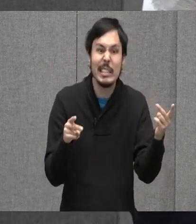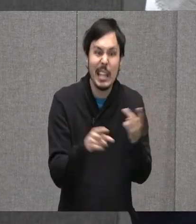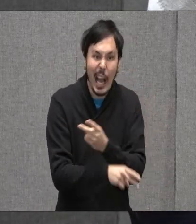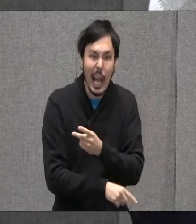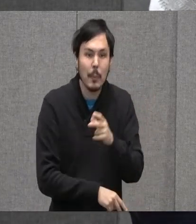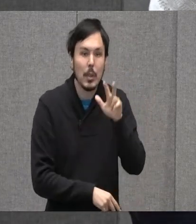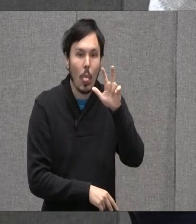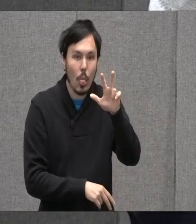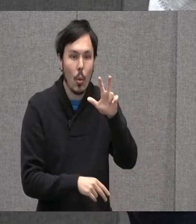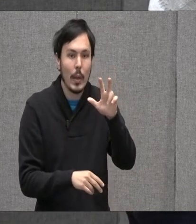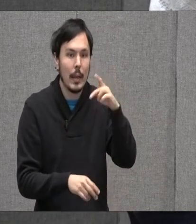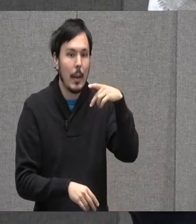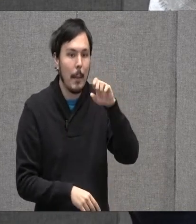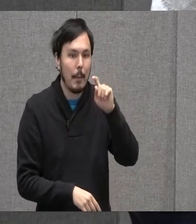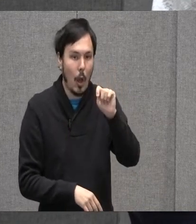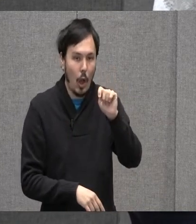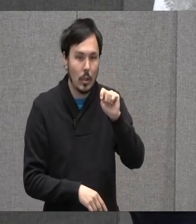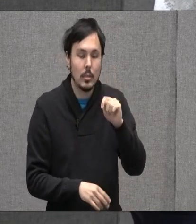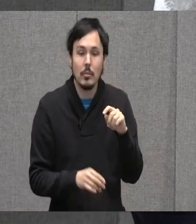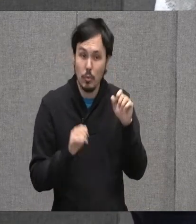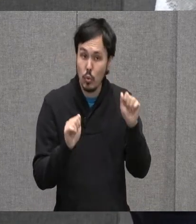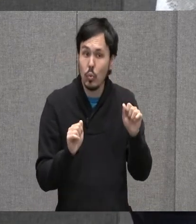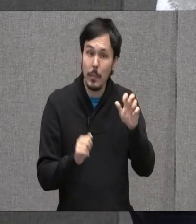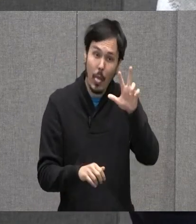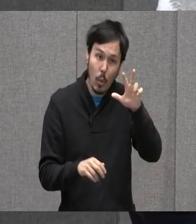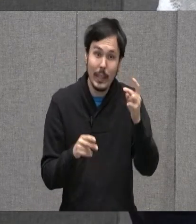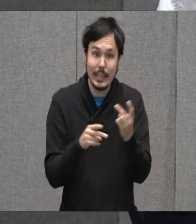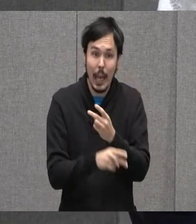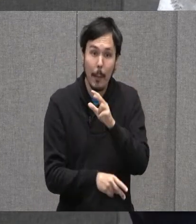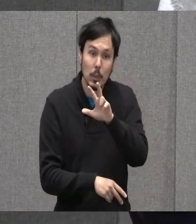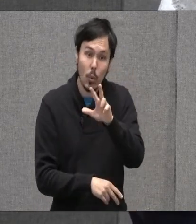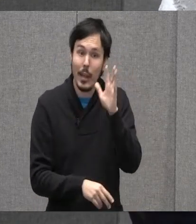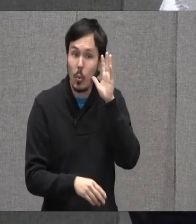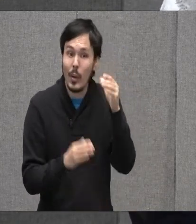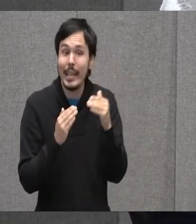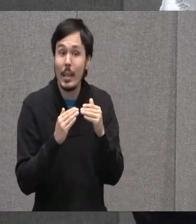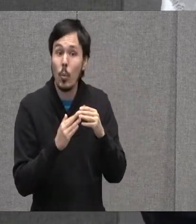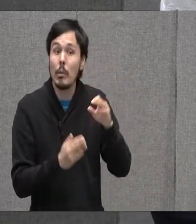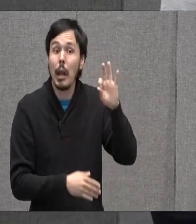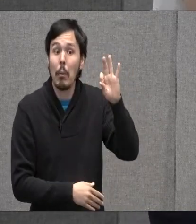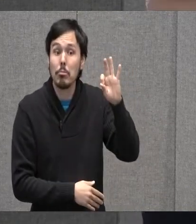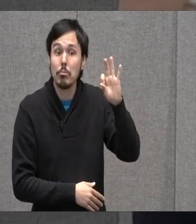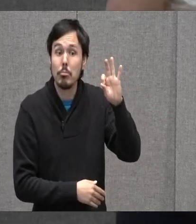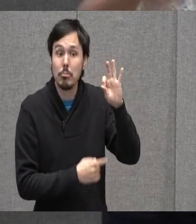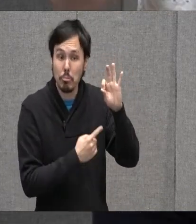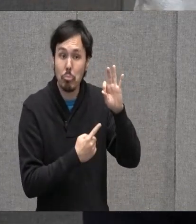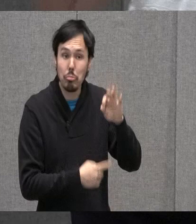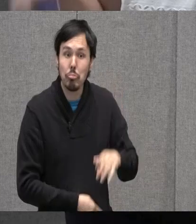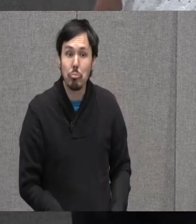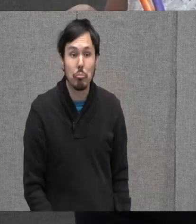the three inches times the three pots equals nine inches. I'm done.